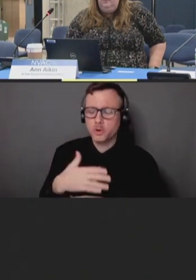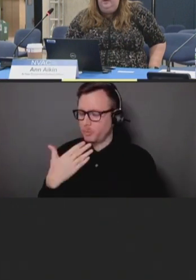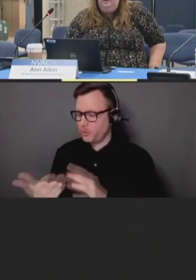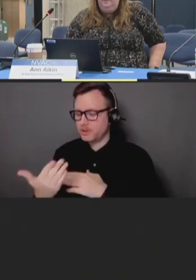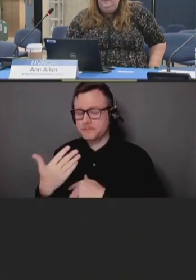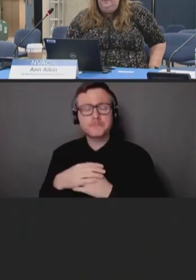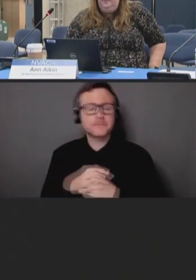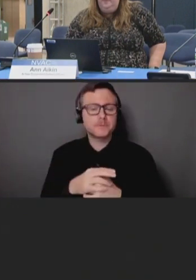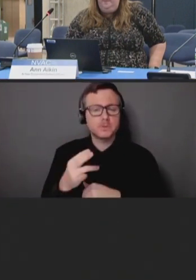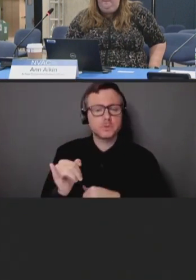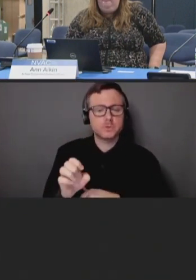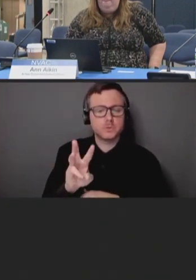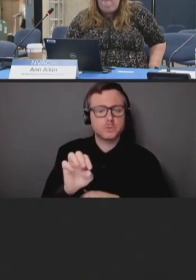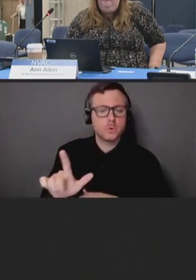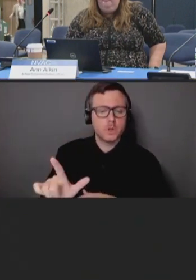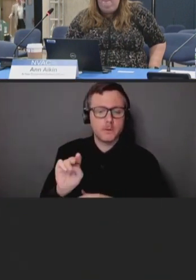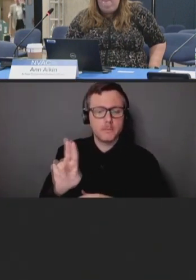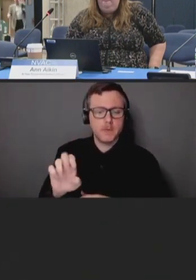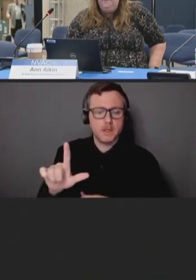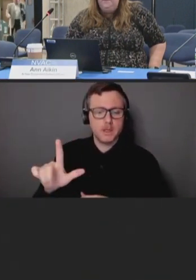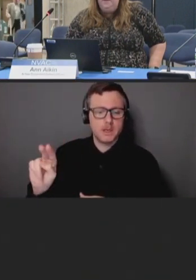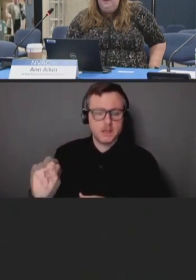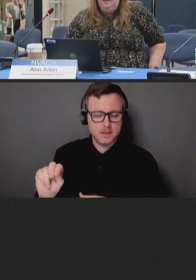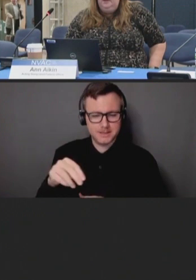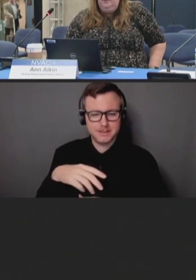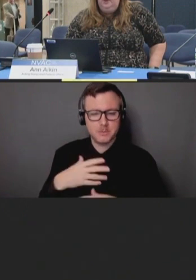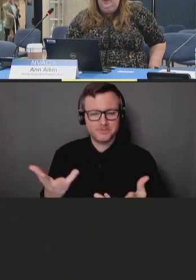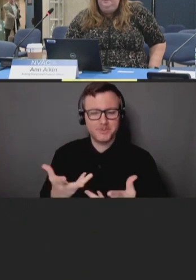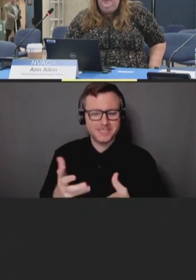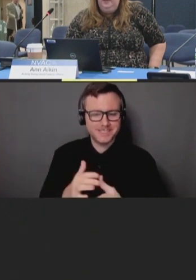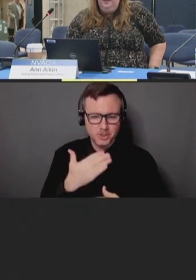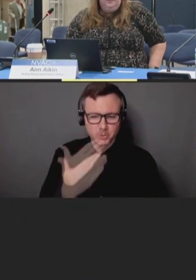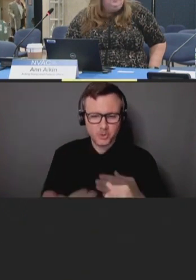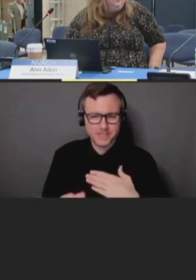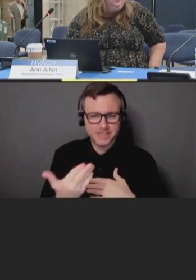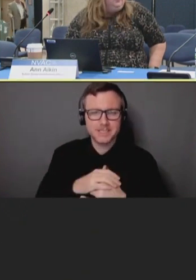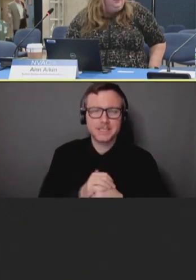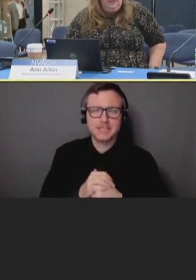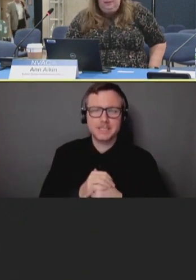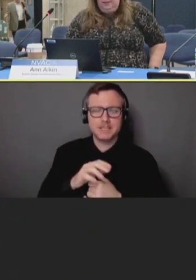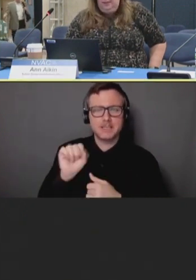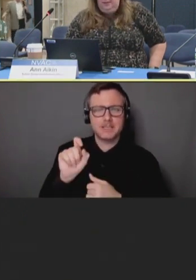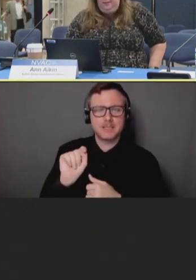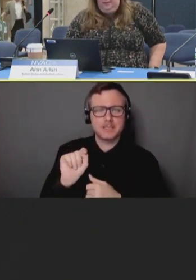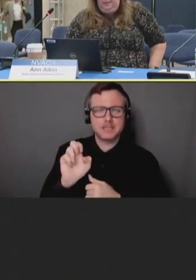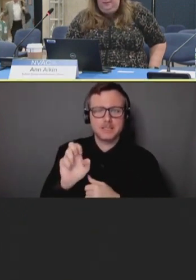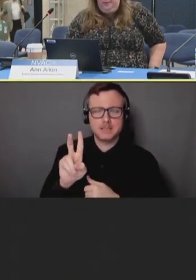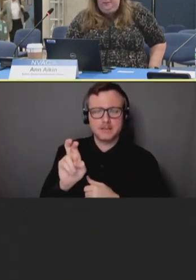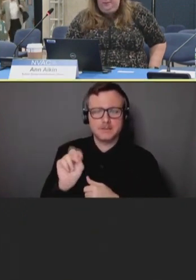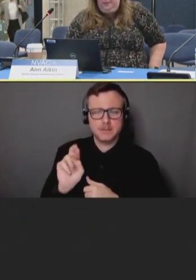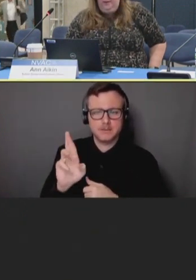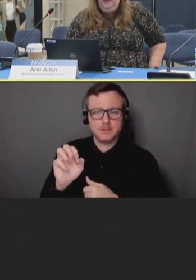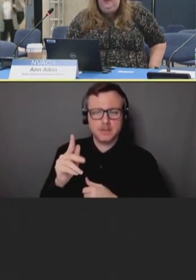Molly Howell: Hi, good morning. Ann Aikin: Good morning. Jewel Mullen.